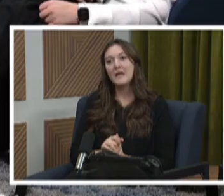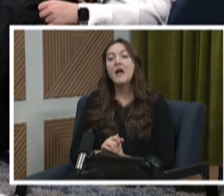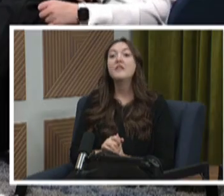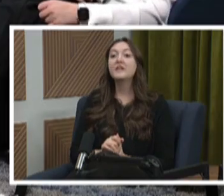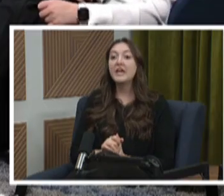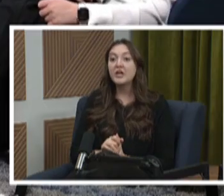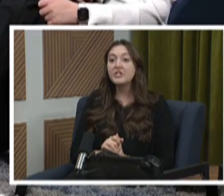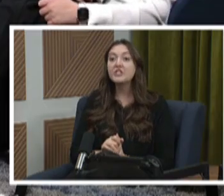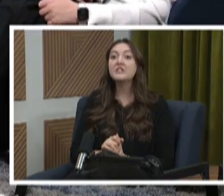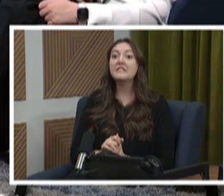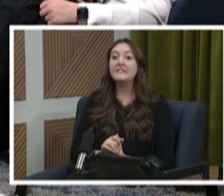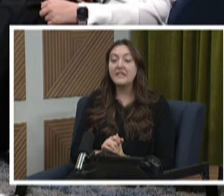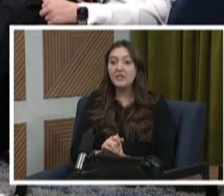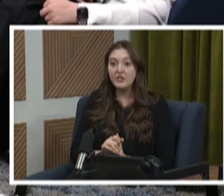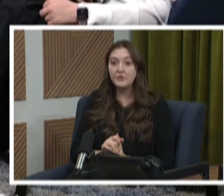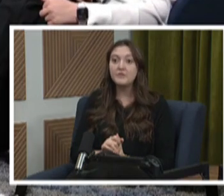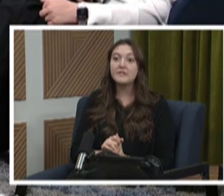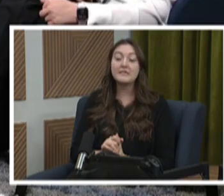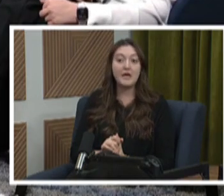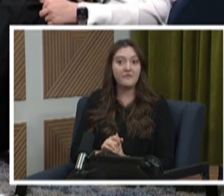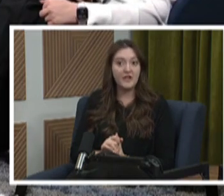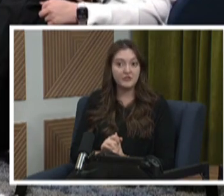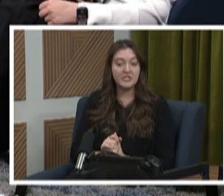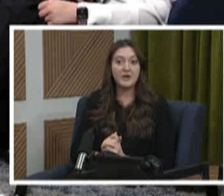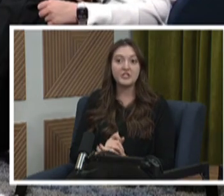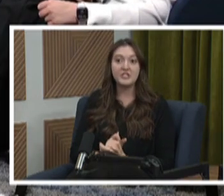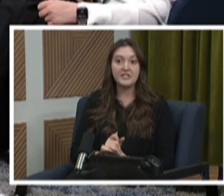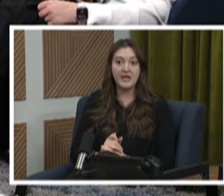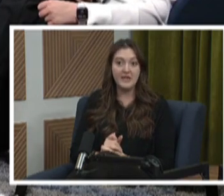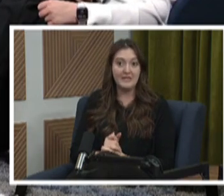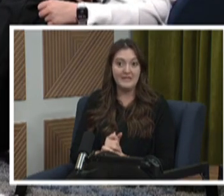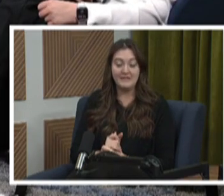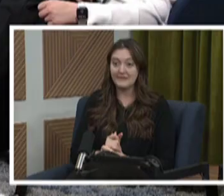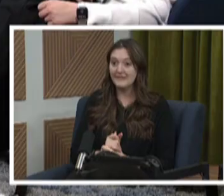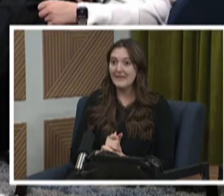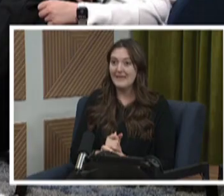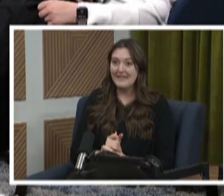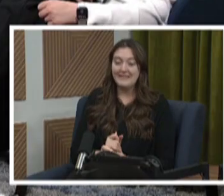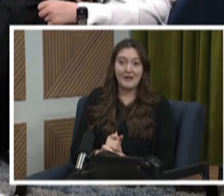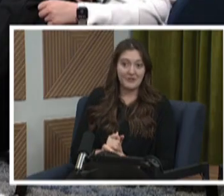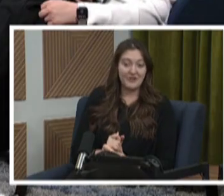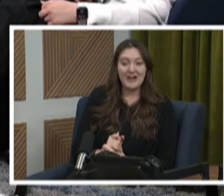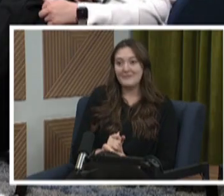The character did use some facial expressions and that were correct.